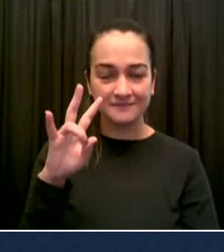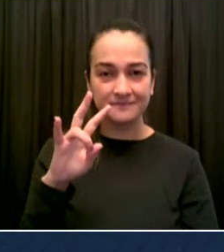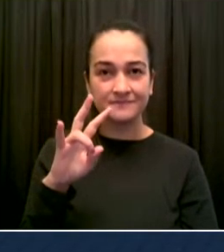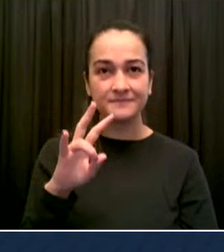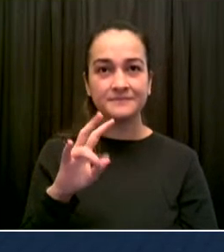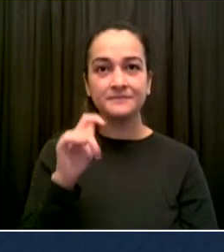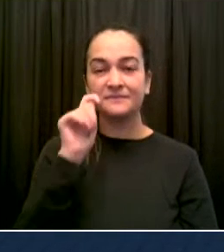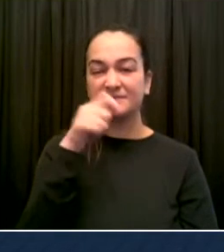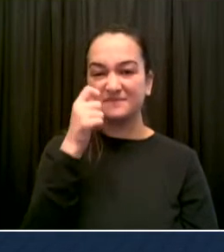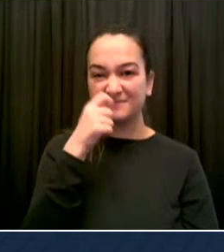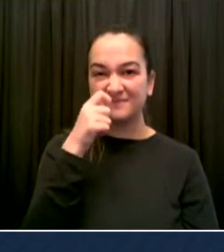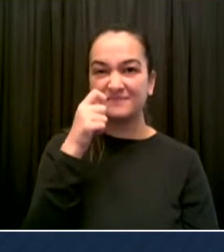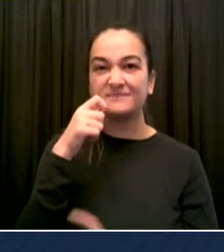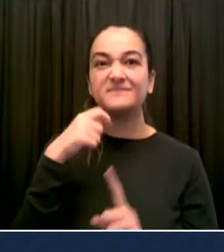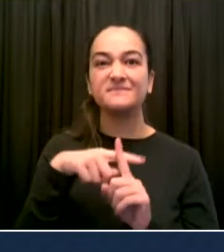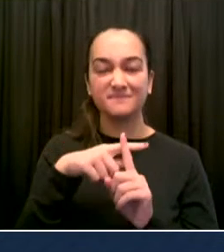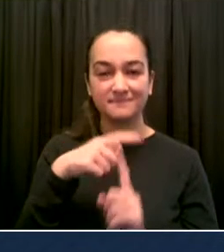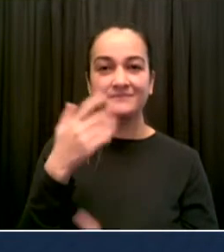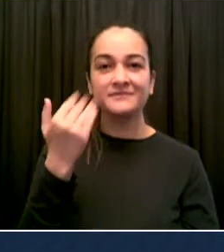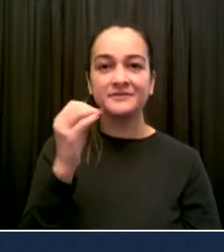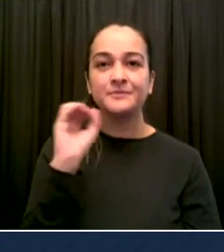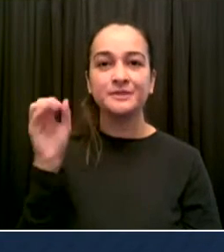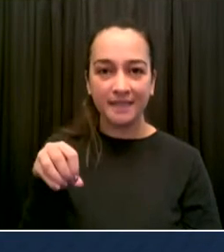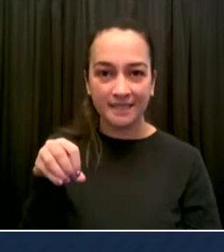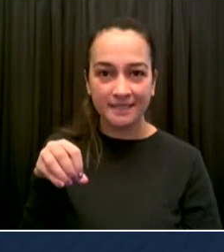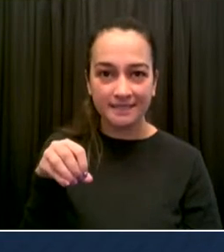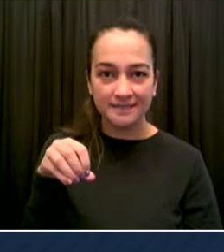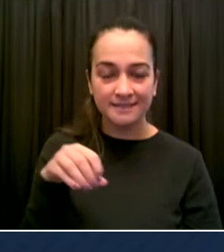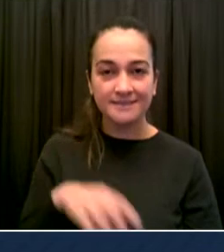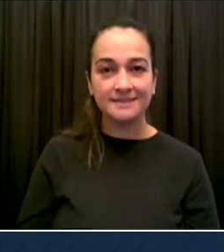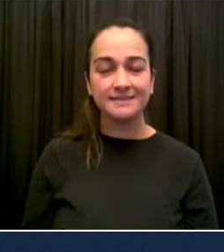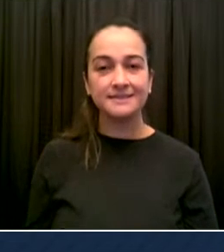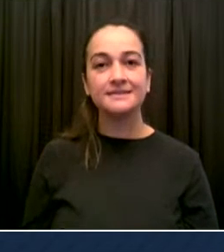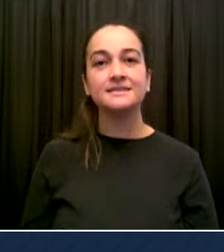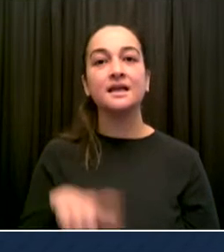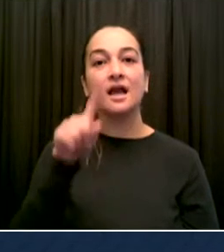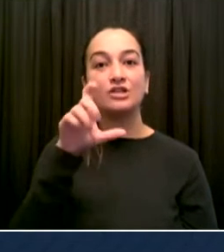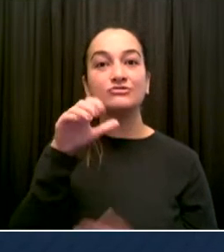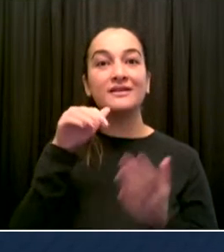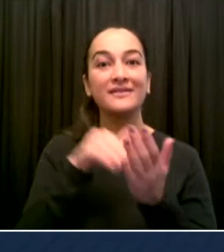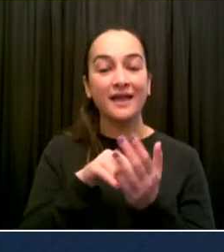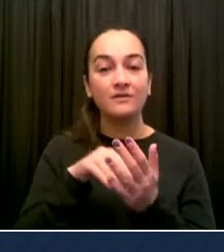HOSPITALS, TODAY'S REORPT 117.